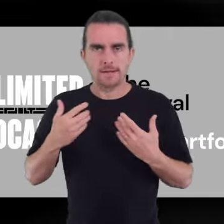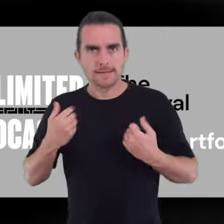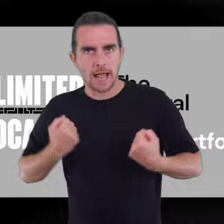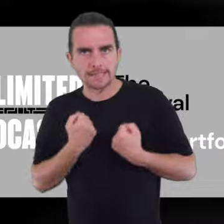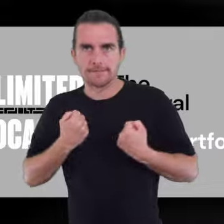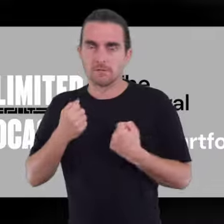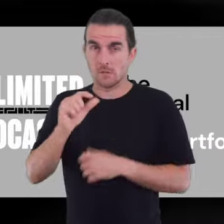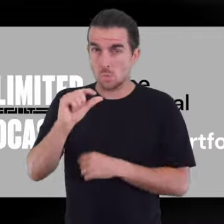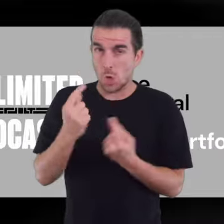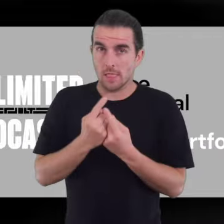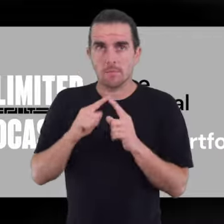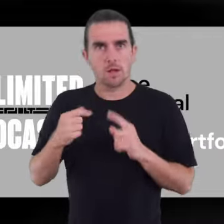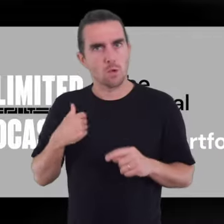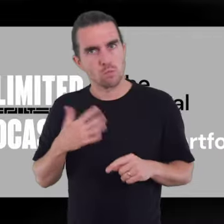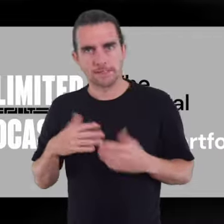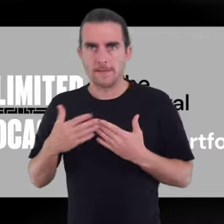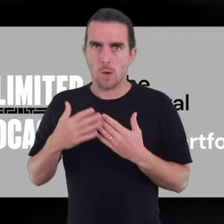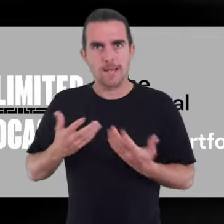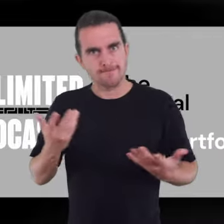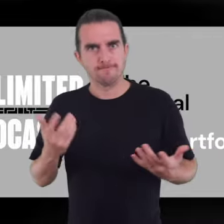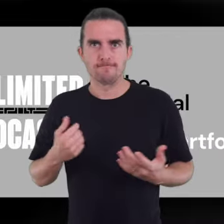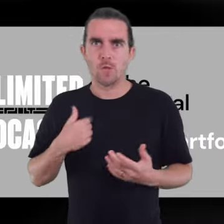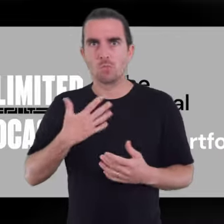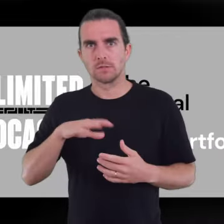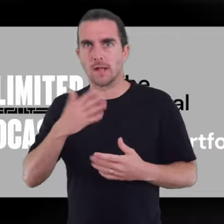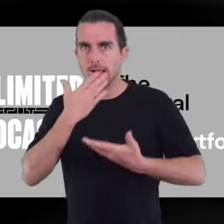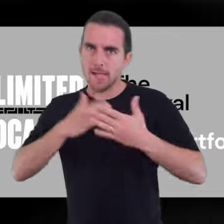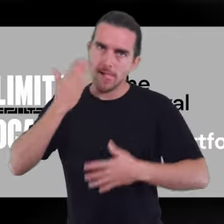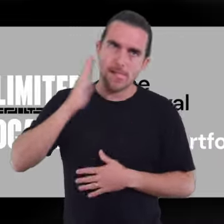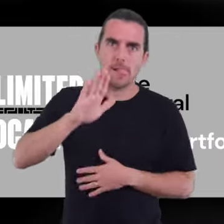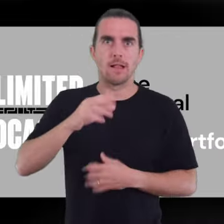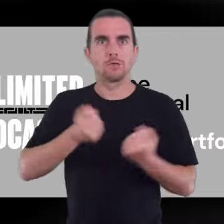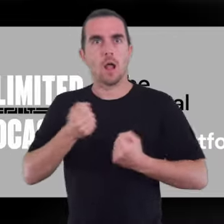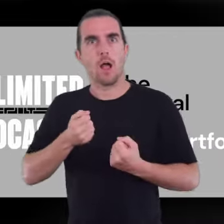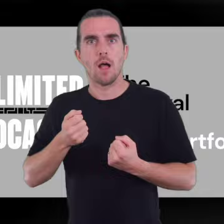It's a small step. And then going further might be, okay, I'm going to put a sticker on this car.